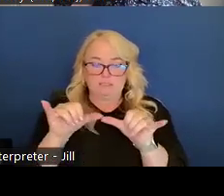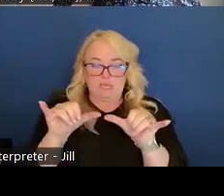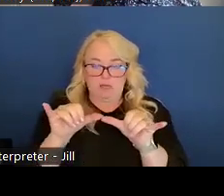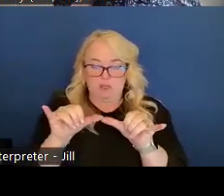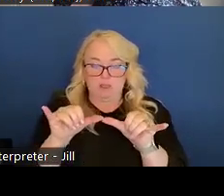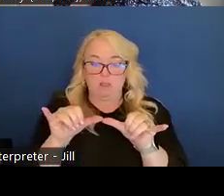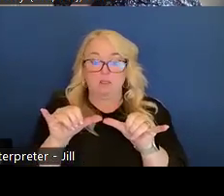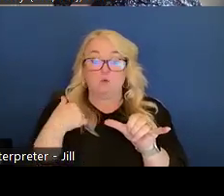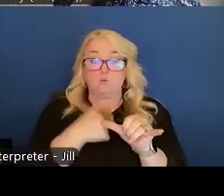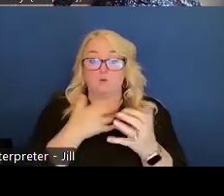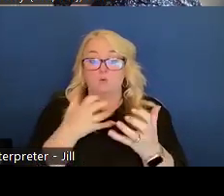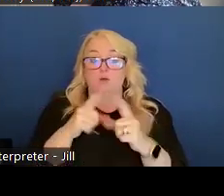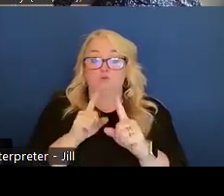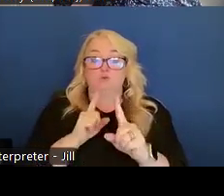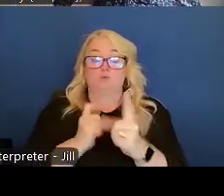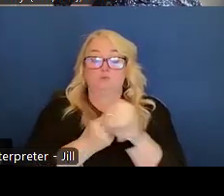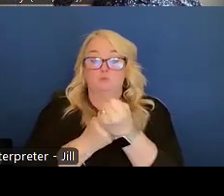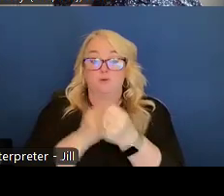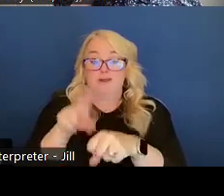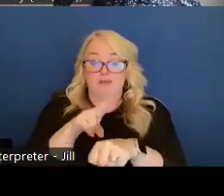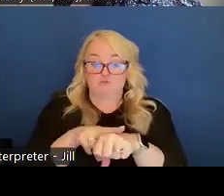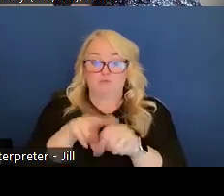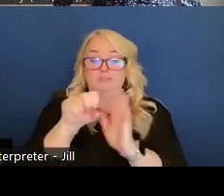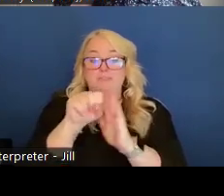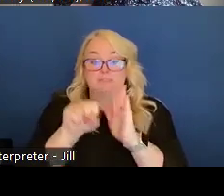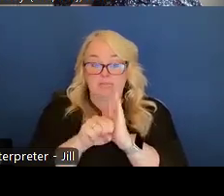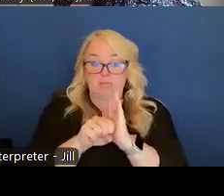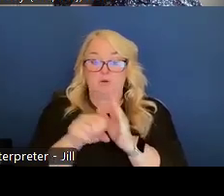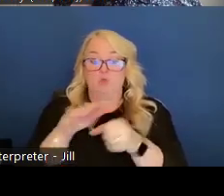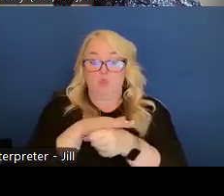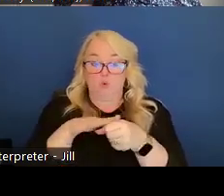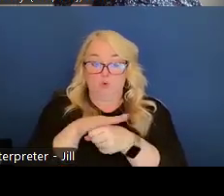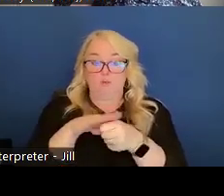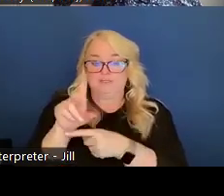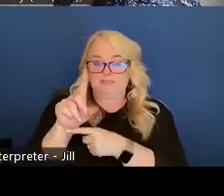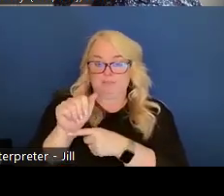support national, state, and local disability coalitions and